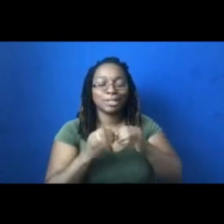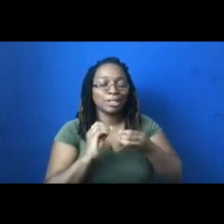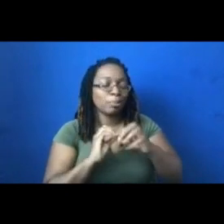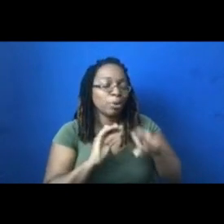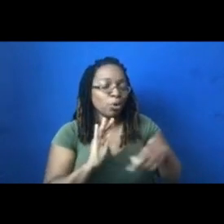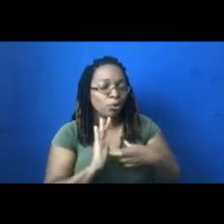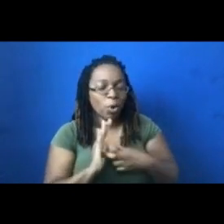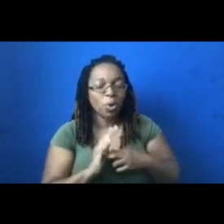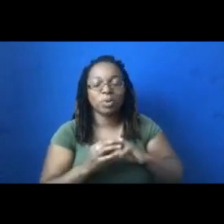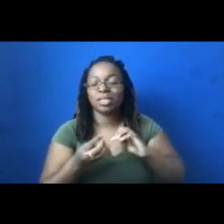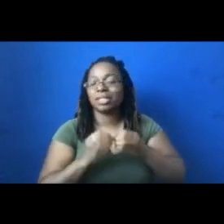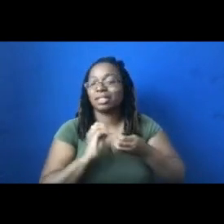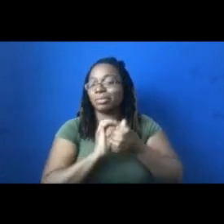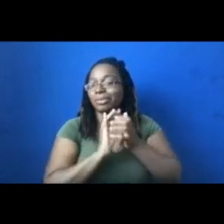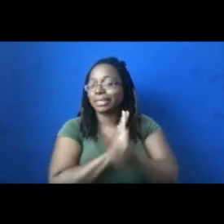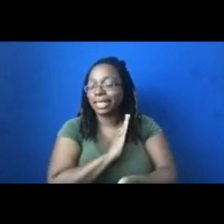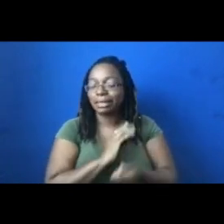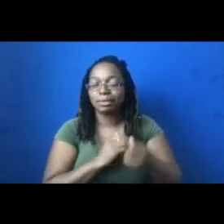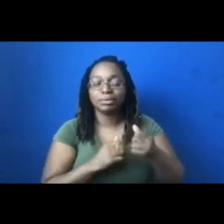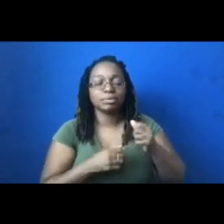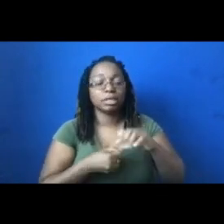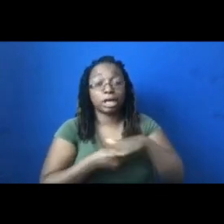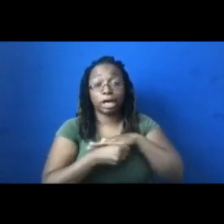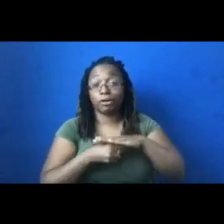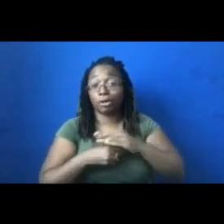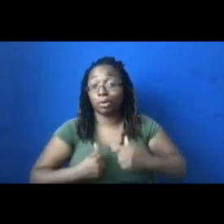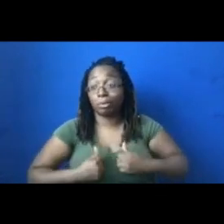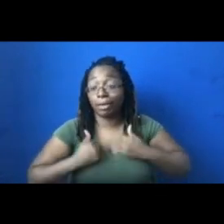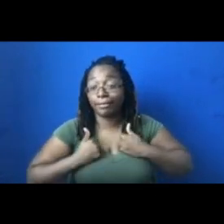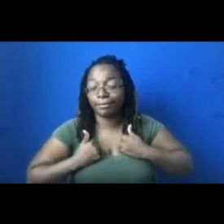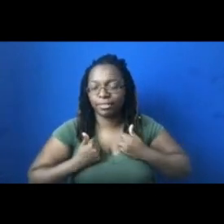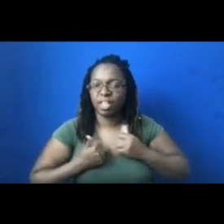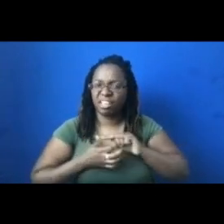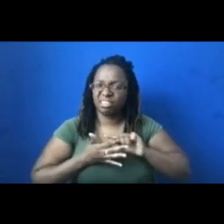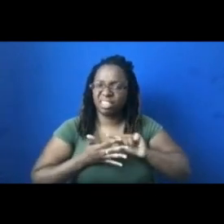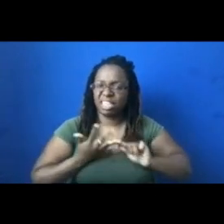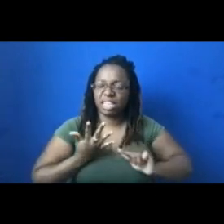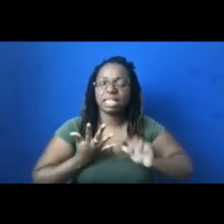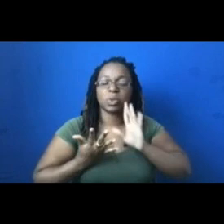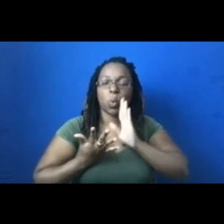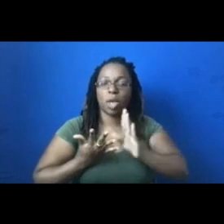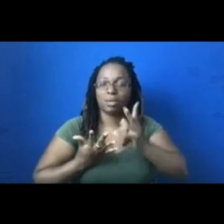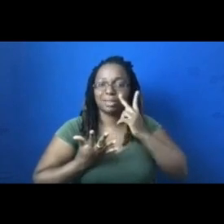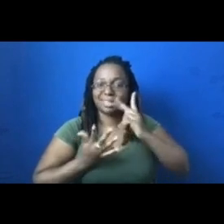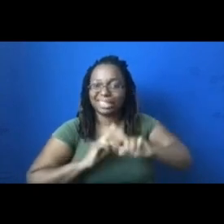might play into the way you define a successful application.